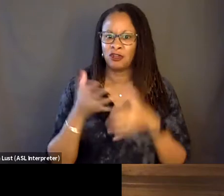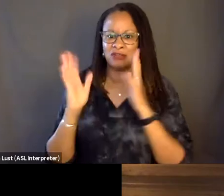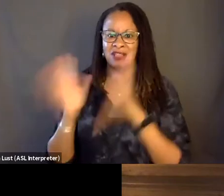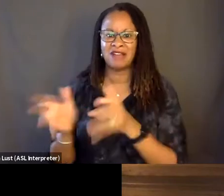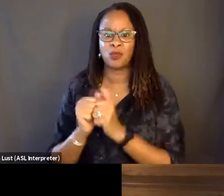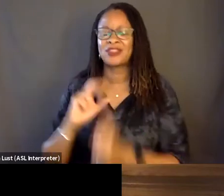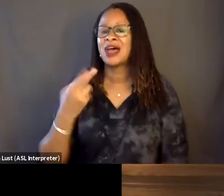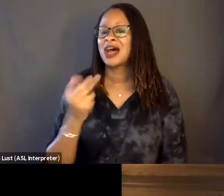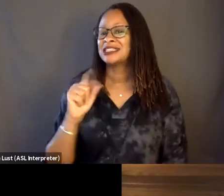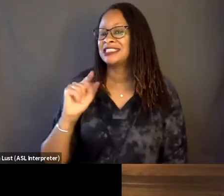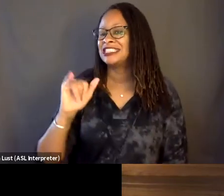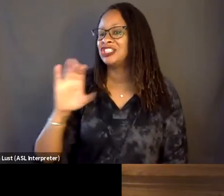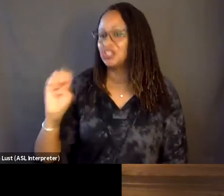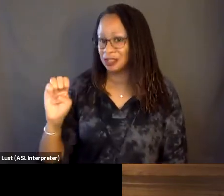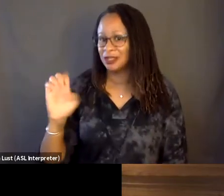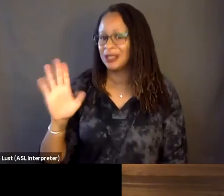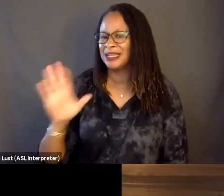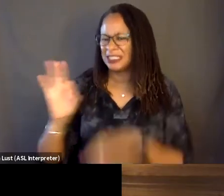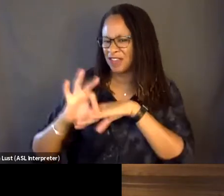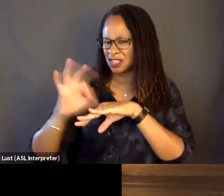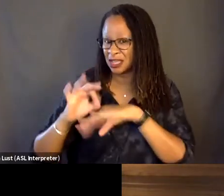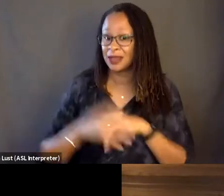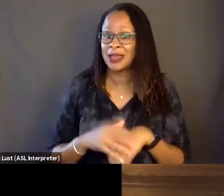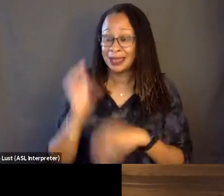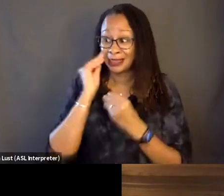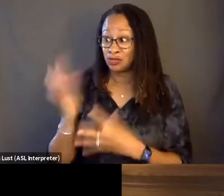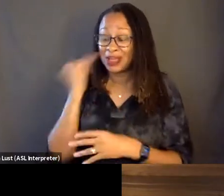And he told Hatice, if anything happens to me, for some reason